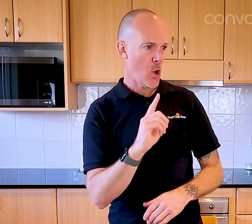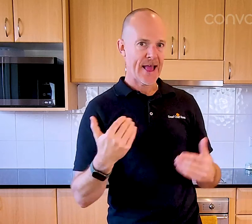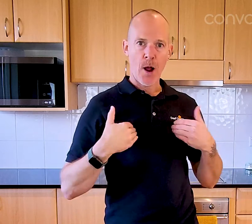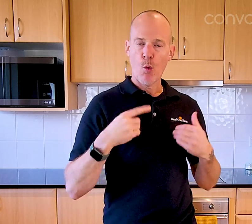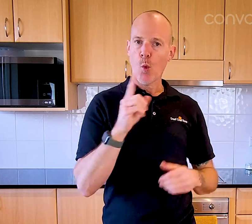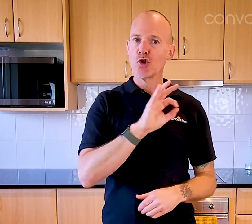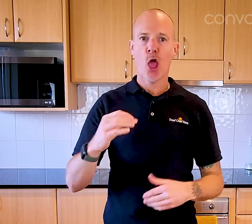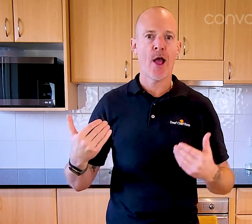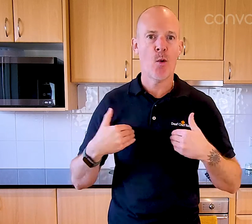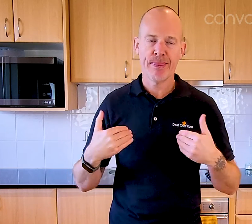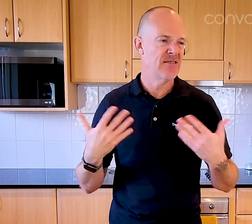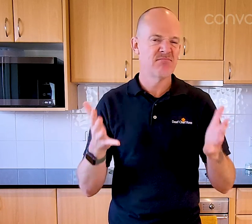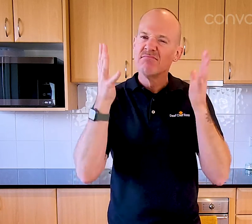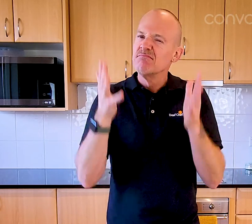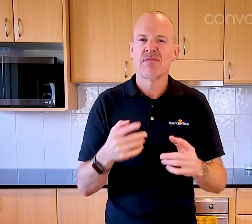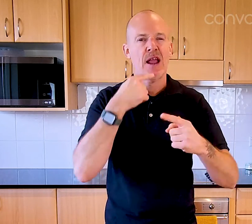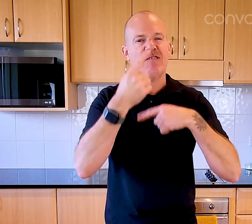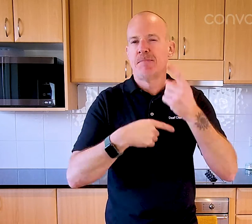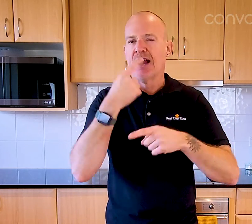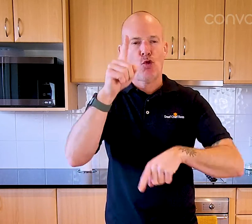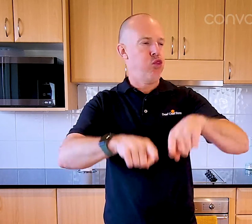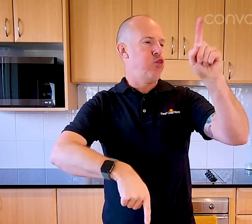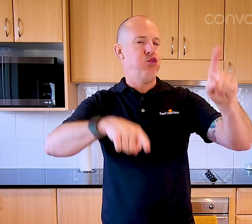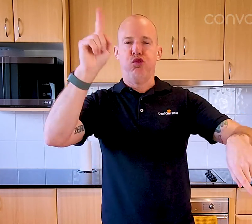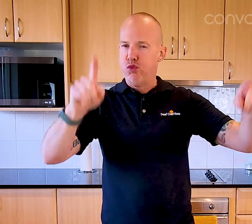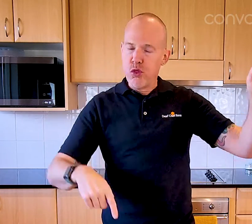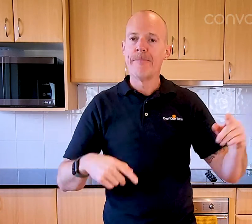There is a lot of differing information out there on what is healthy food and what is unhealthy food.